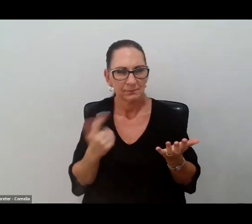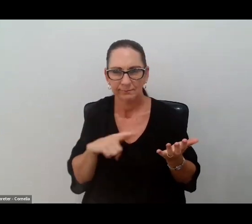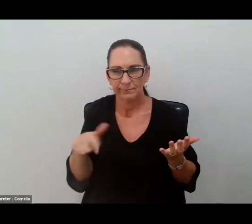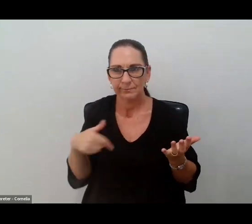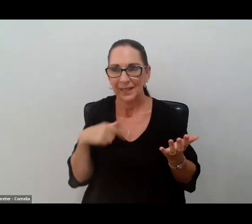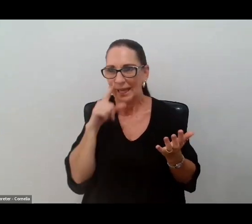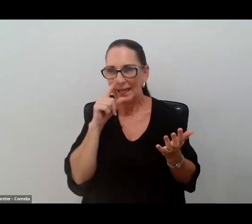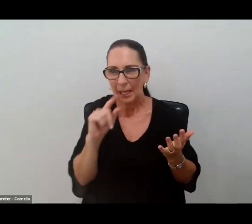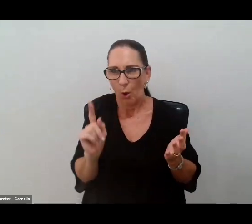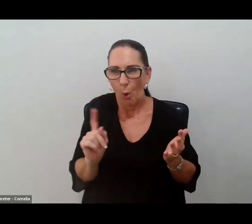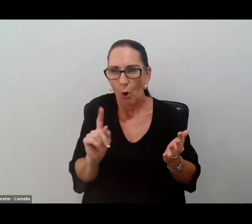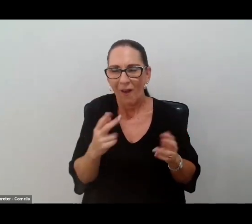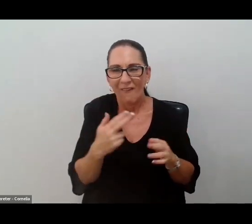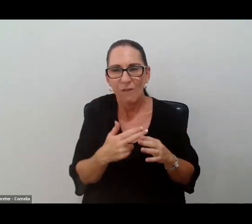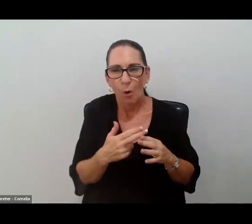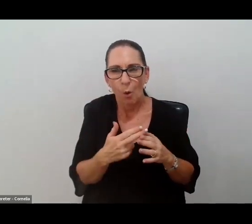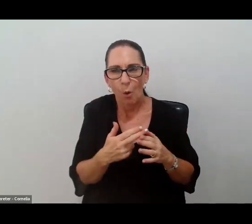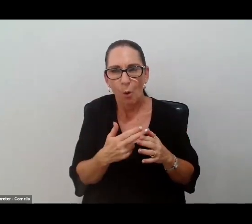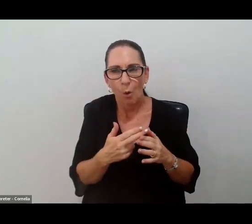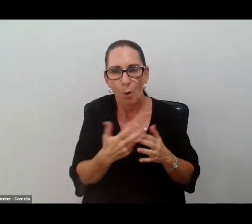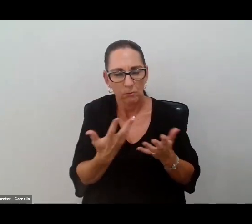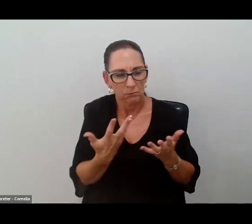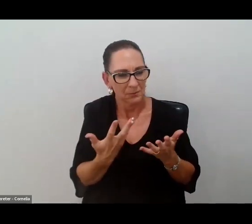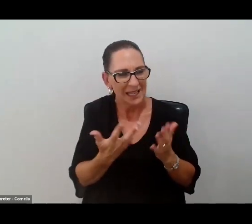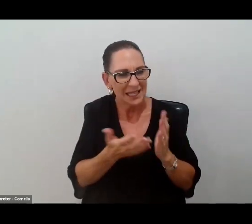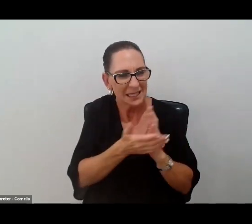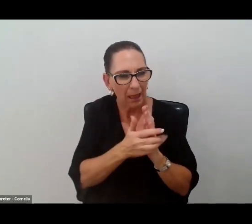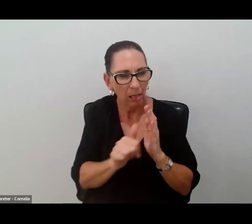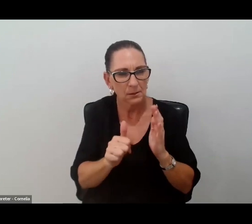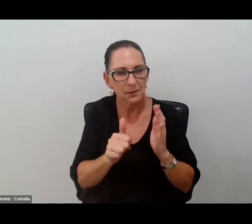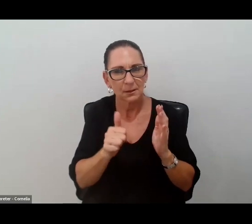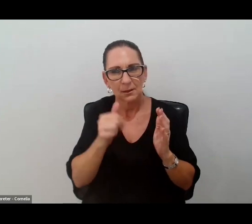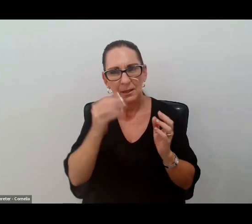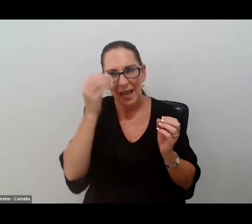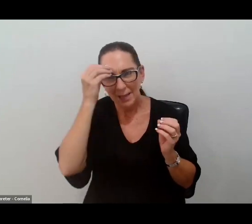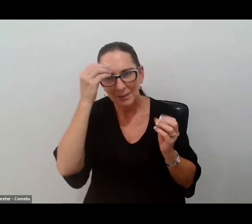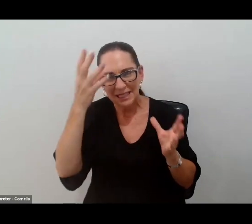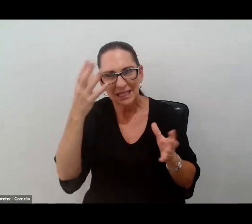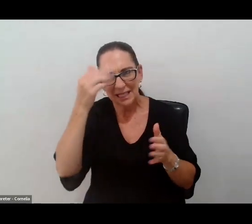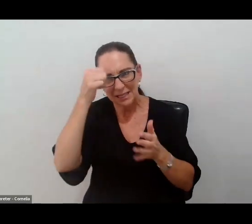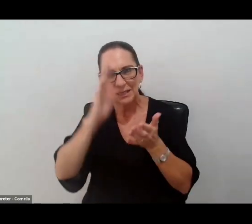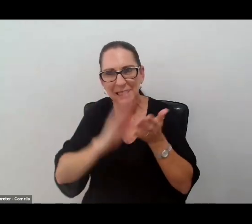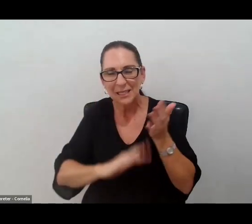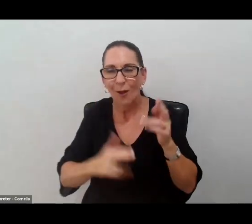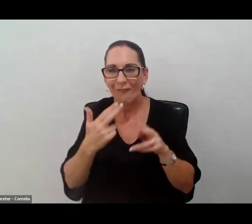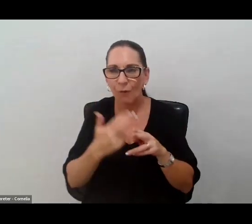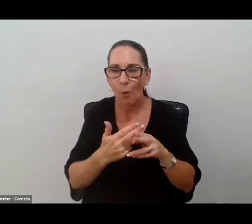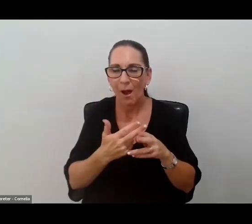the skills and expertise of positive behaviour support practitioners. So we have a positive